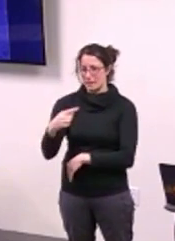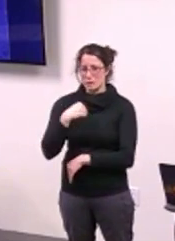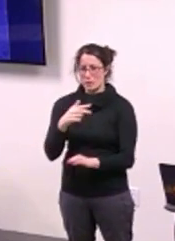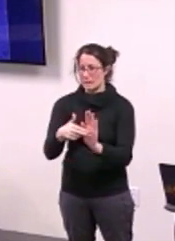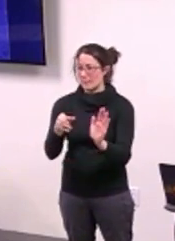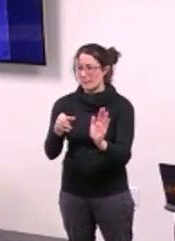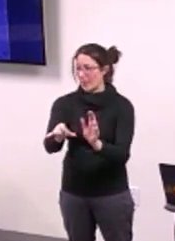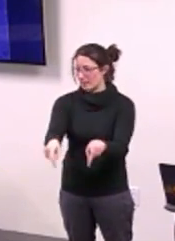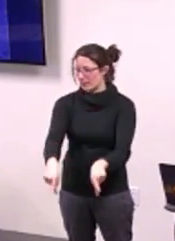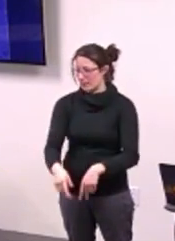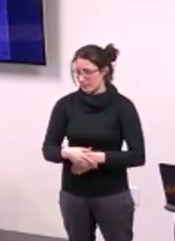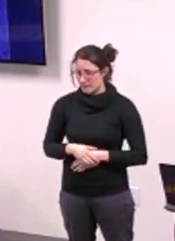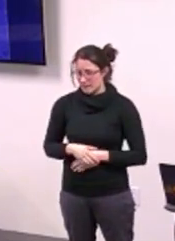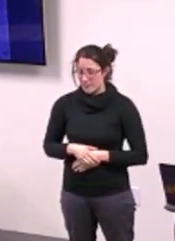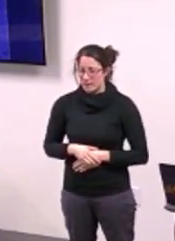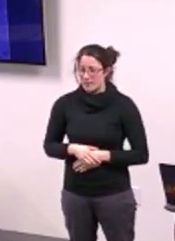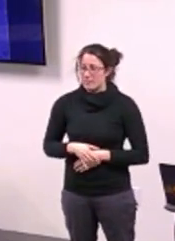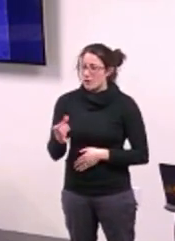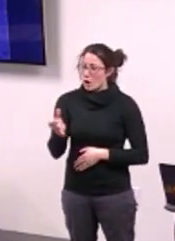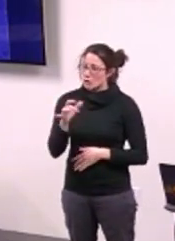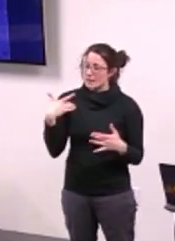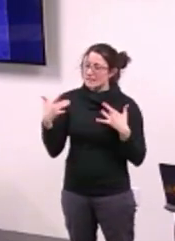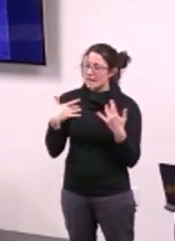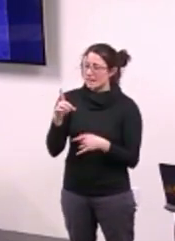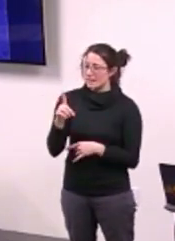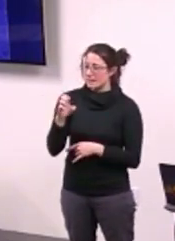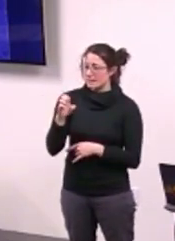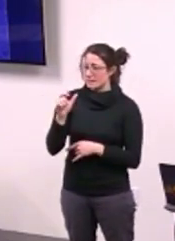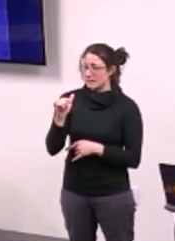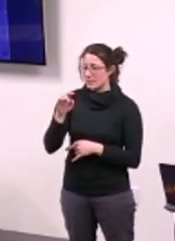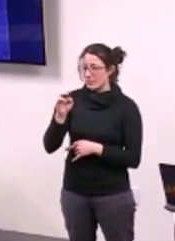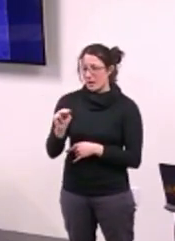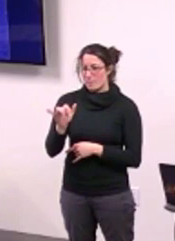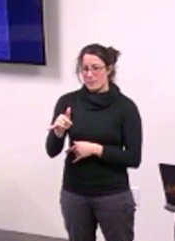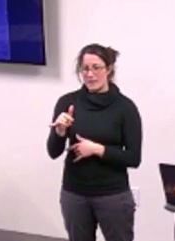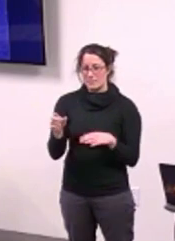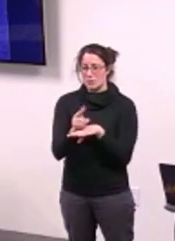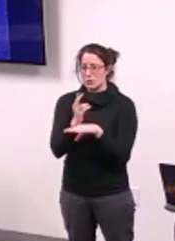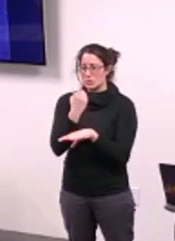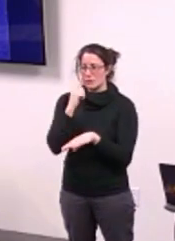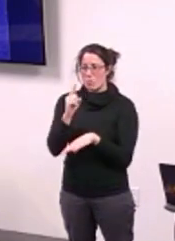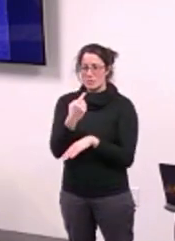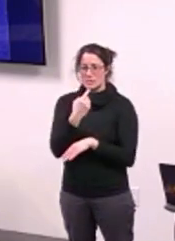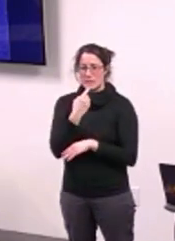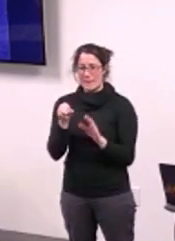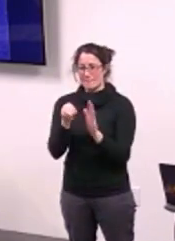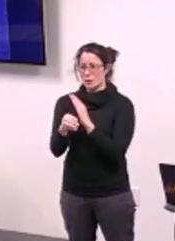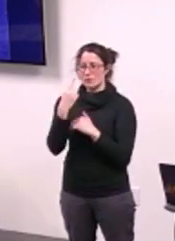Also that excited delirium has been used to justify murder of a lot of disability people in carceral settings.